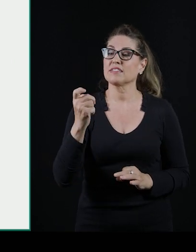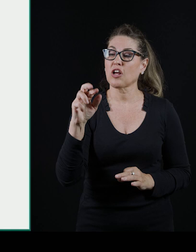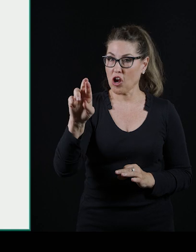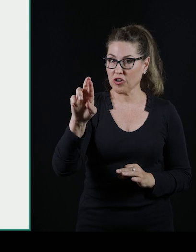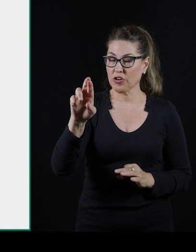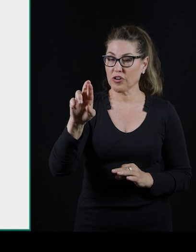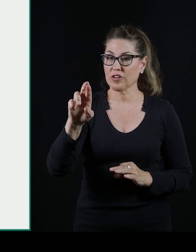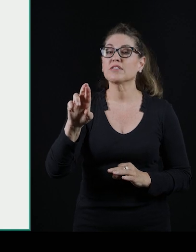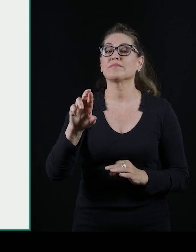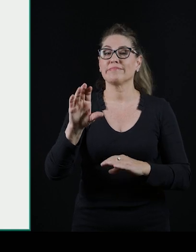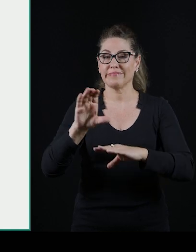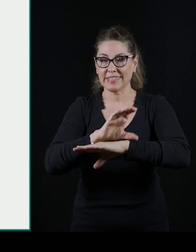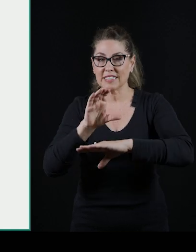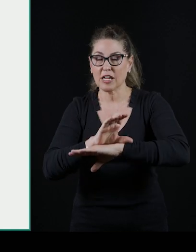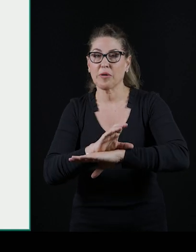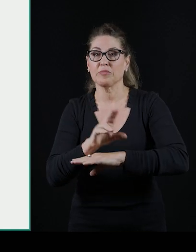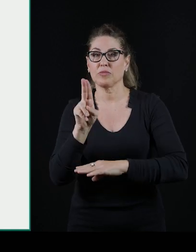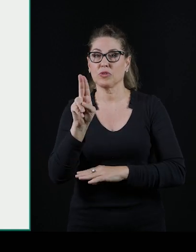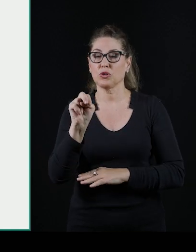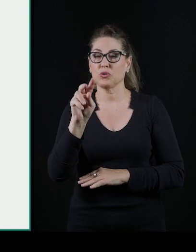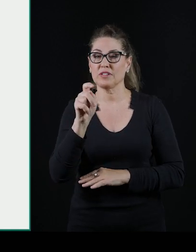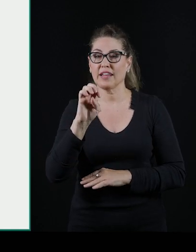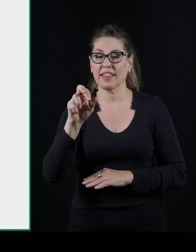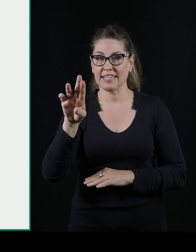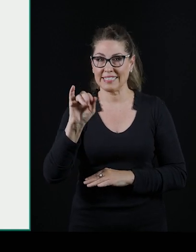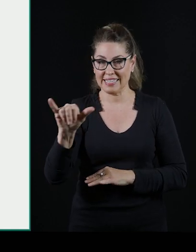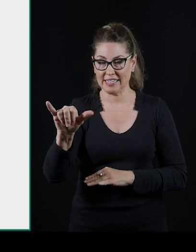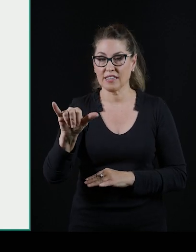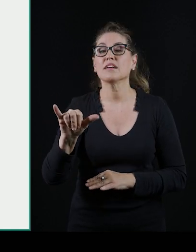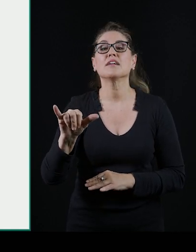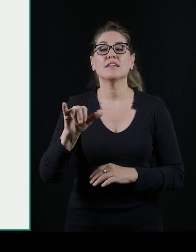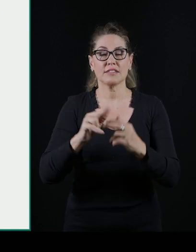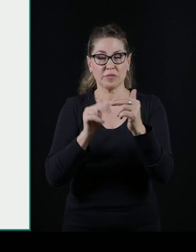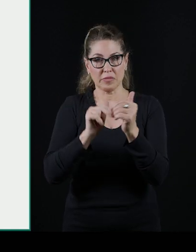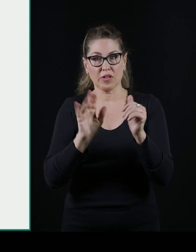to build and run a Linux container image on your windows environment.